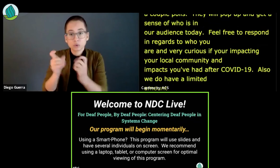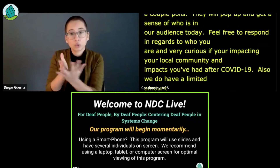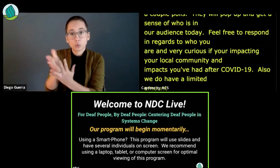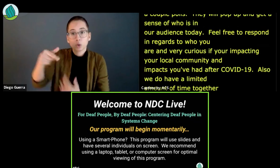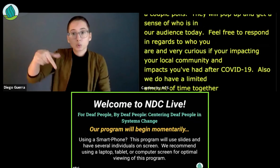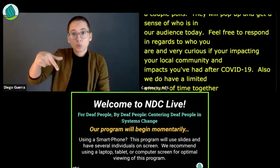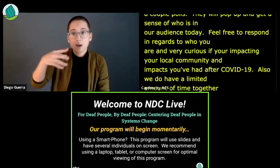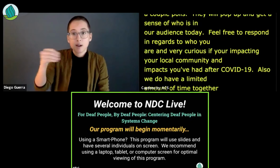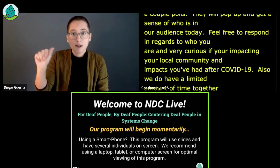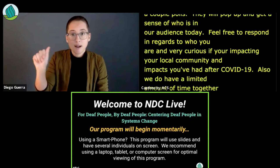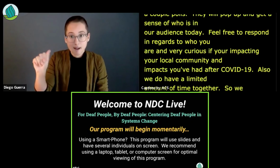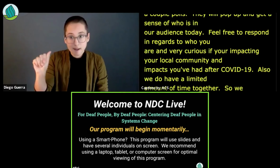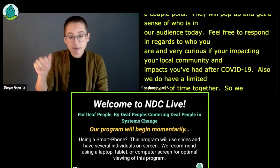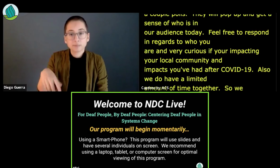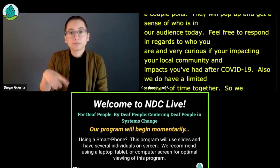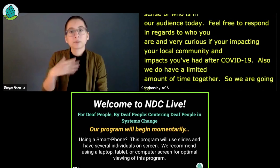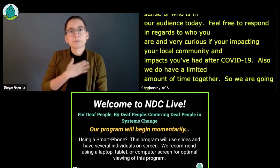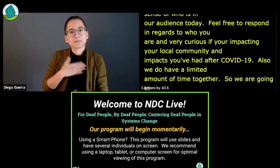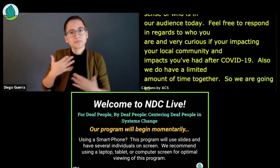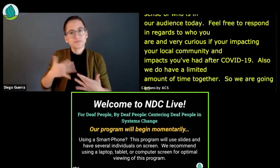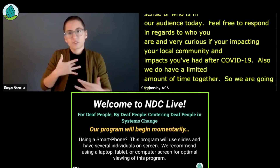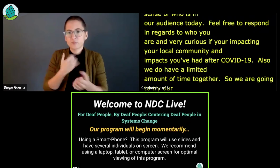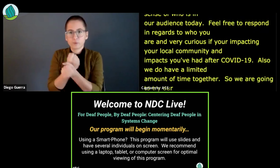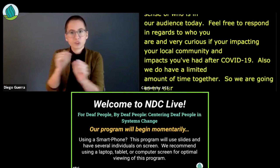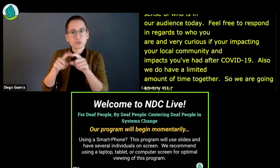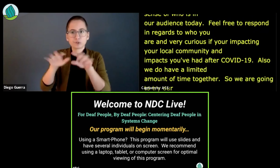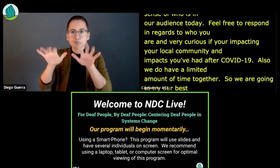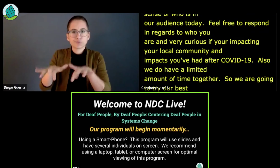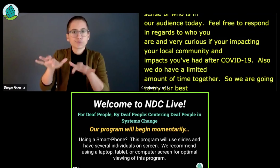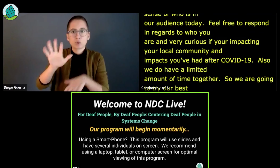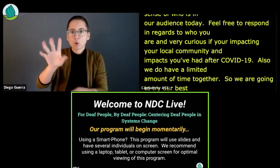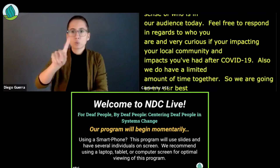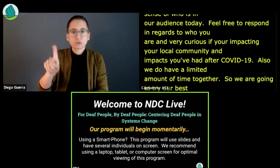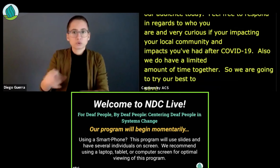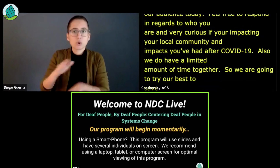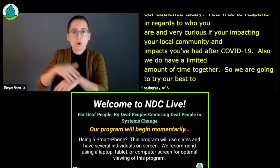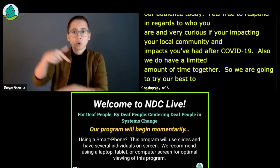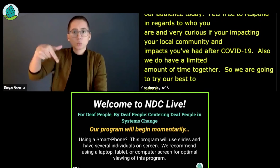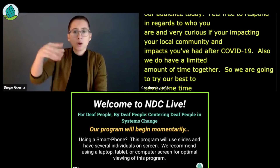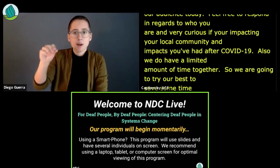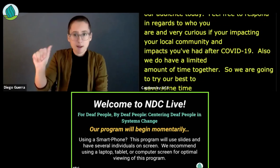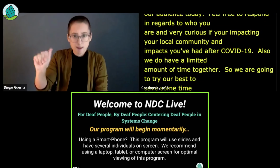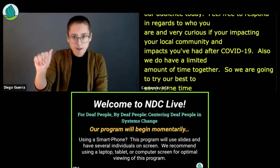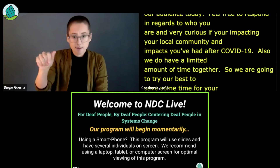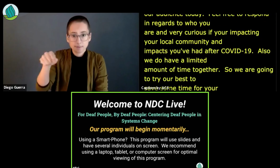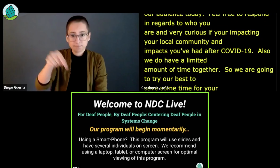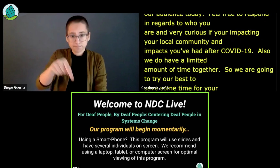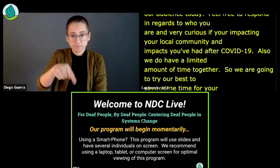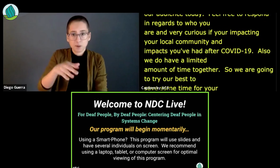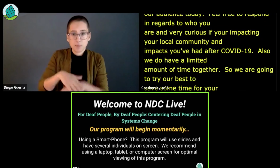some time for your questions. We will have a Q&A session at the end so please type in your questions into the Q&A box.